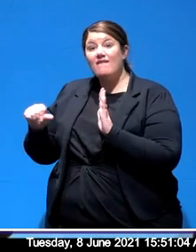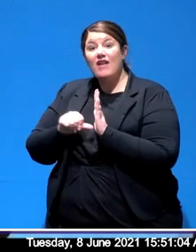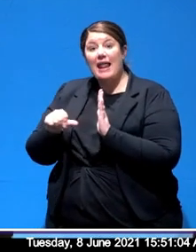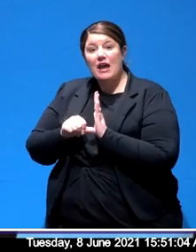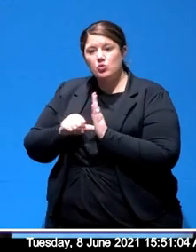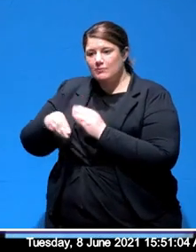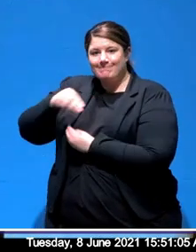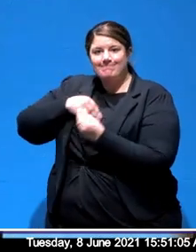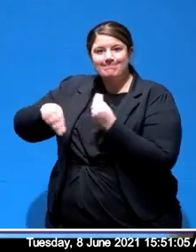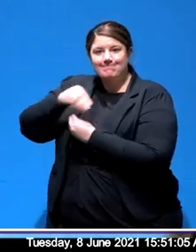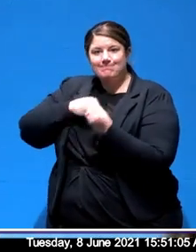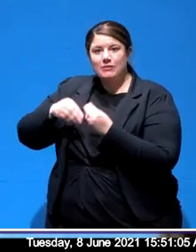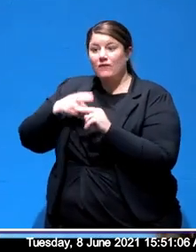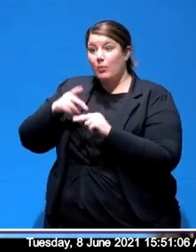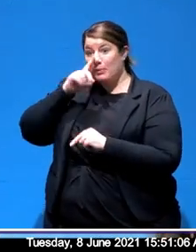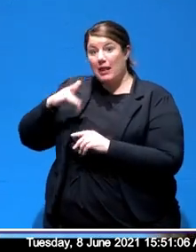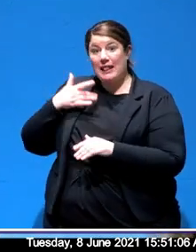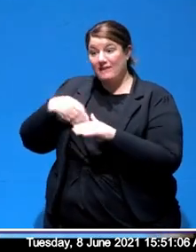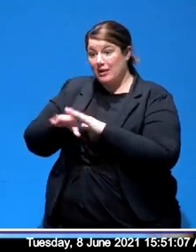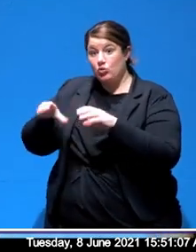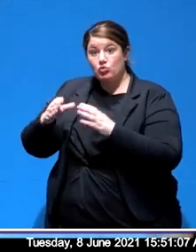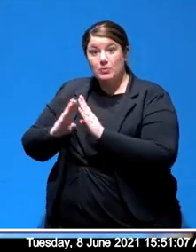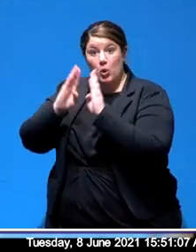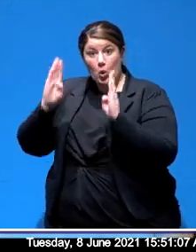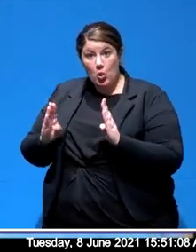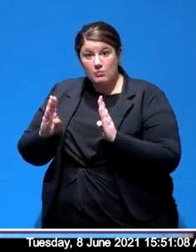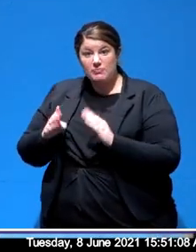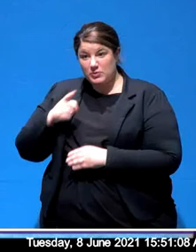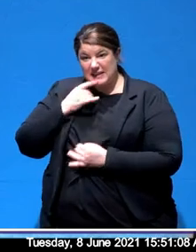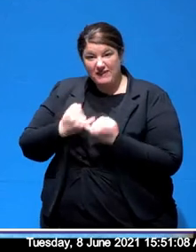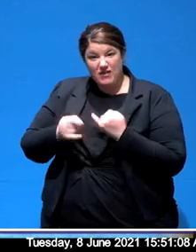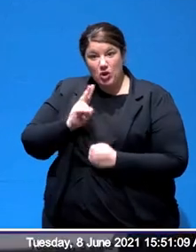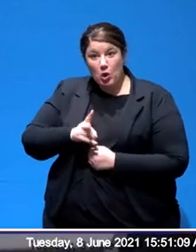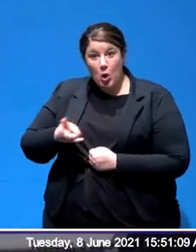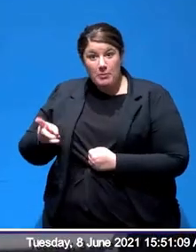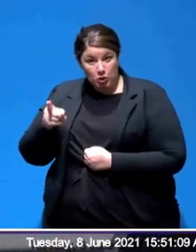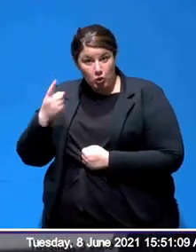You heard some evidence that informal arrangements are quite common. Did you hear that evidence? I did.